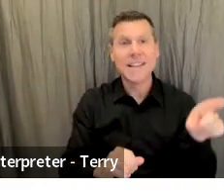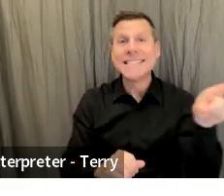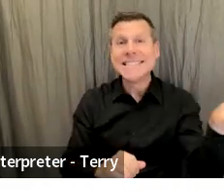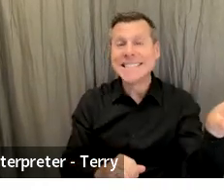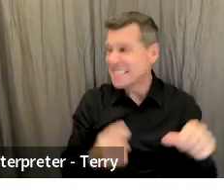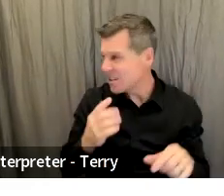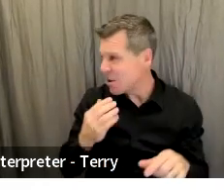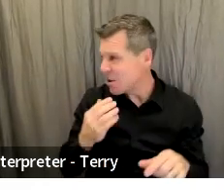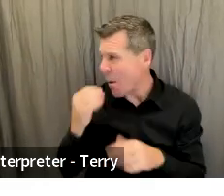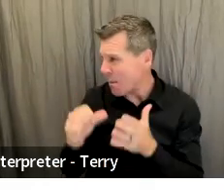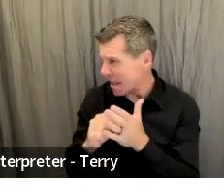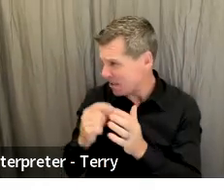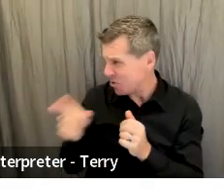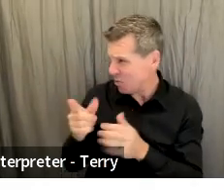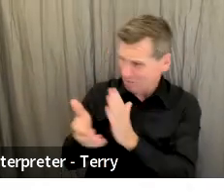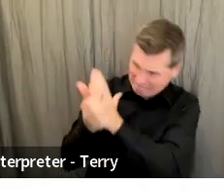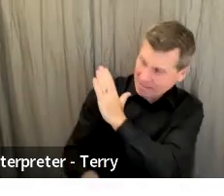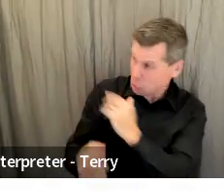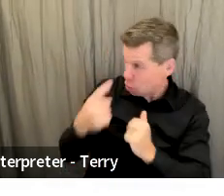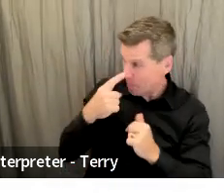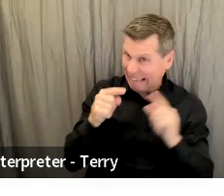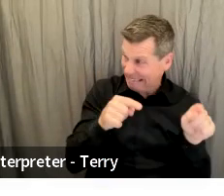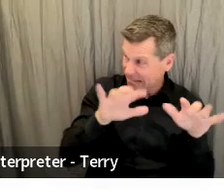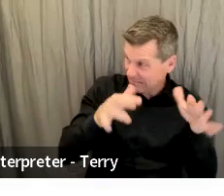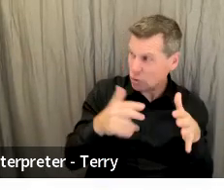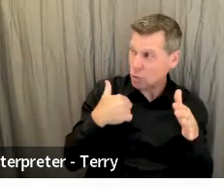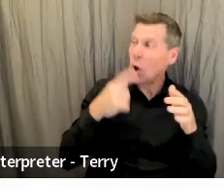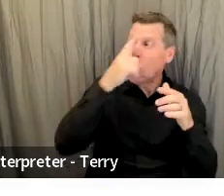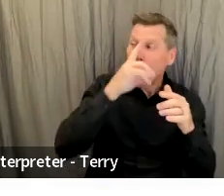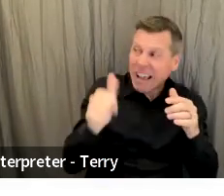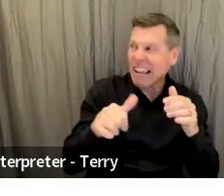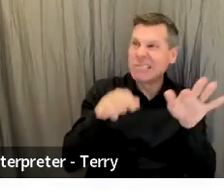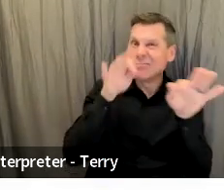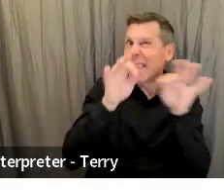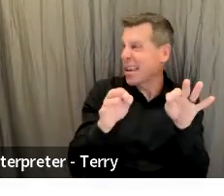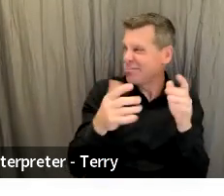Can you make a home page for this course? I want them to be able to see everything that's on the page